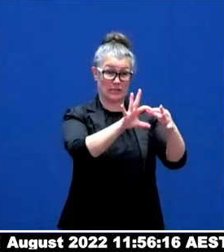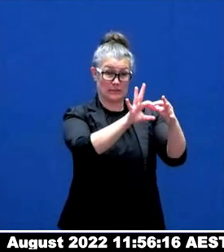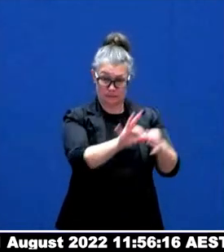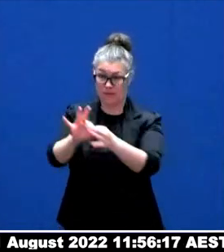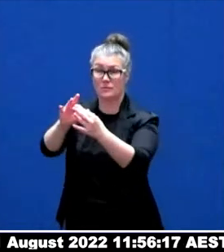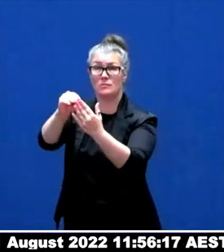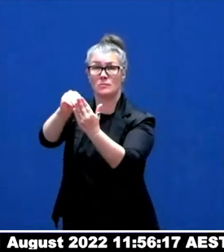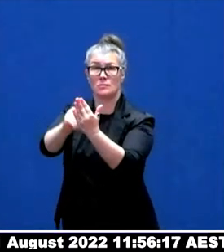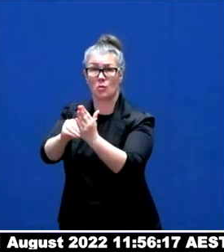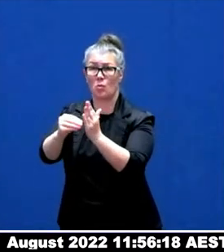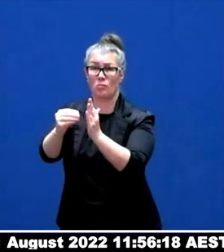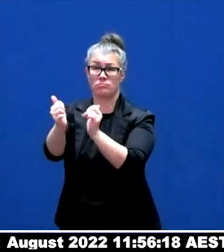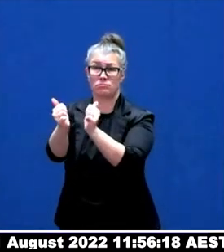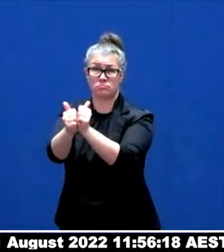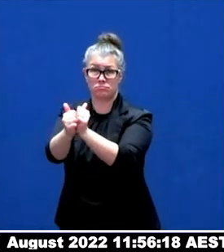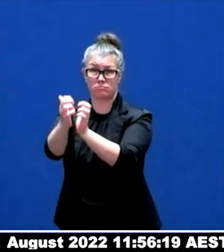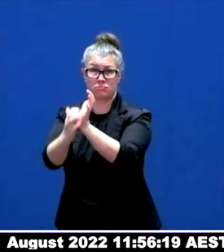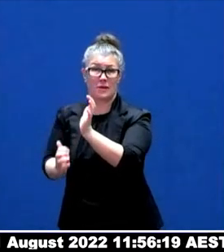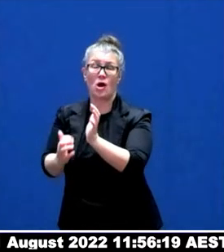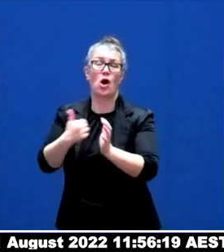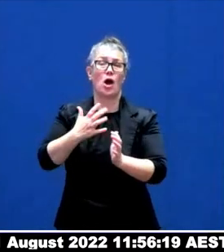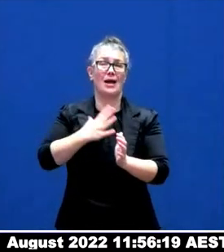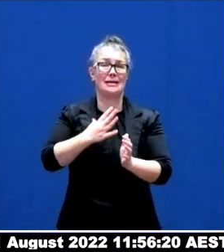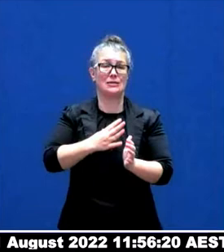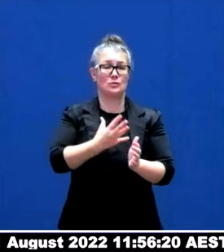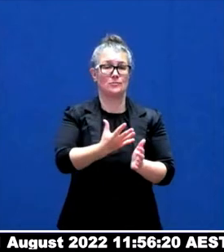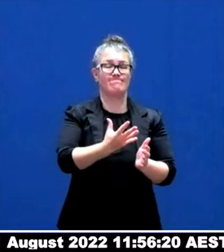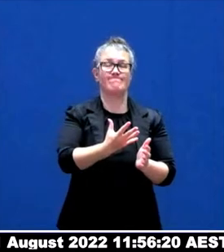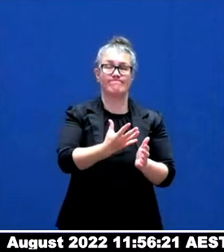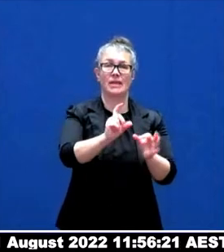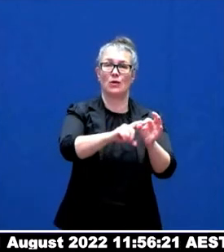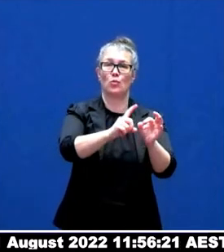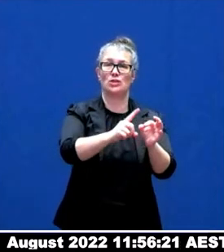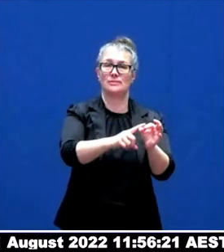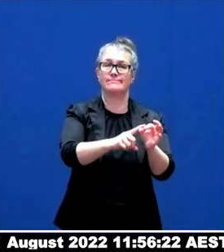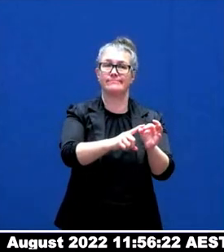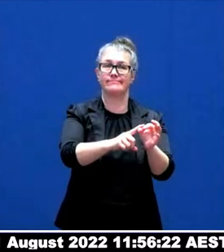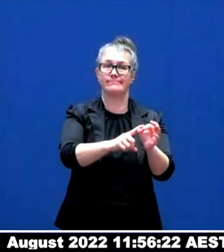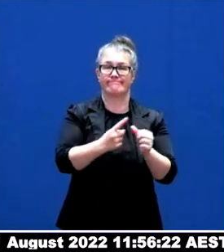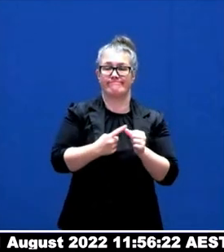I'd need to take that on notice for specific reference in documents, but definitely there